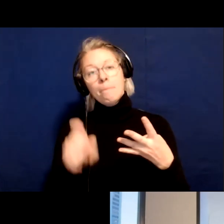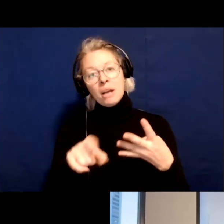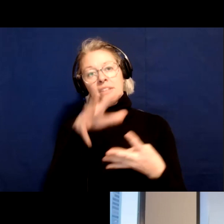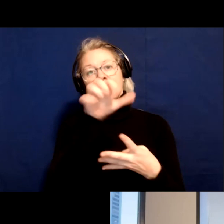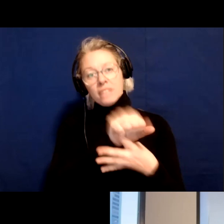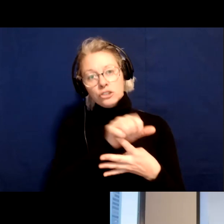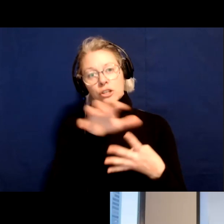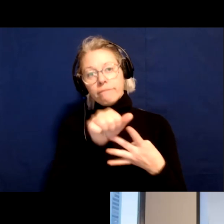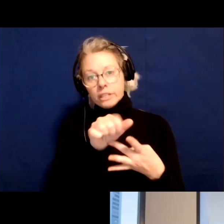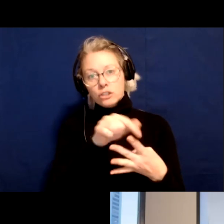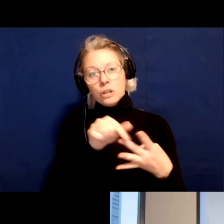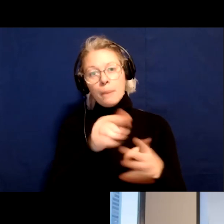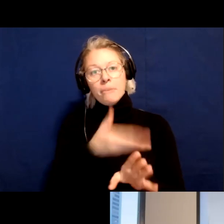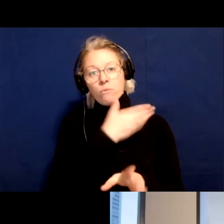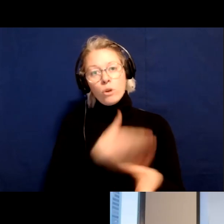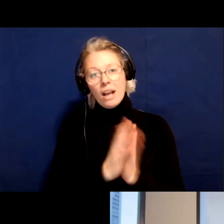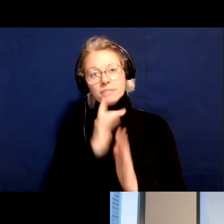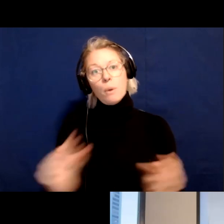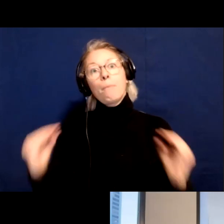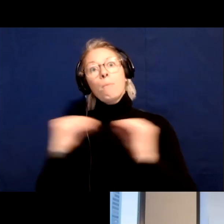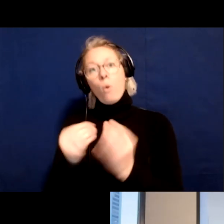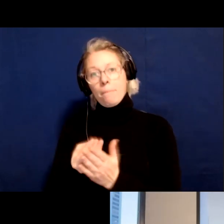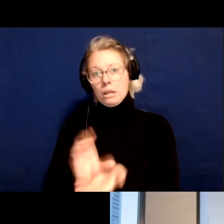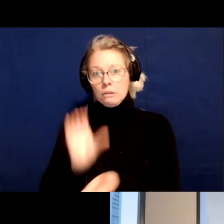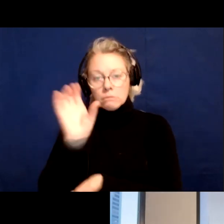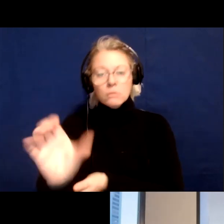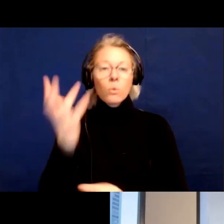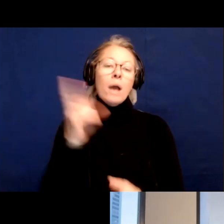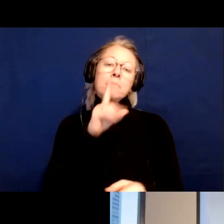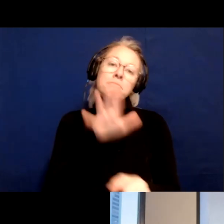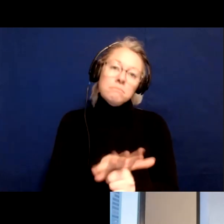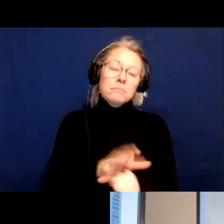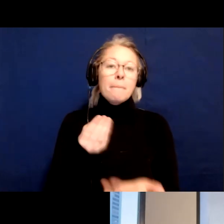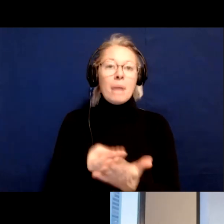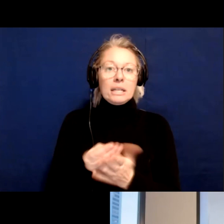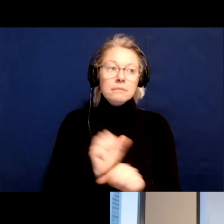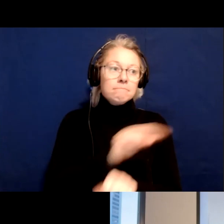so that we can ensure that funding is getting out into the community as quickly and efficiently